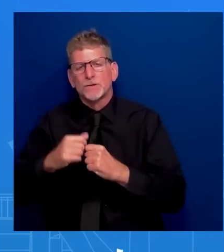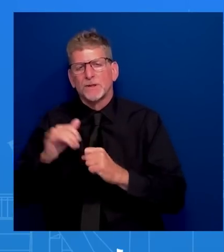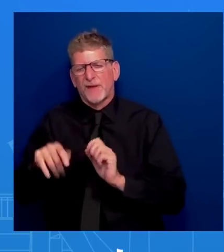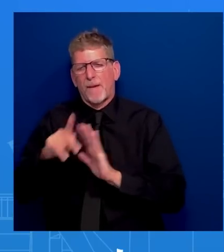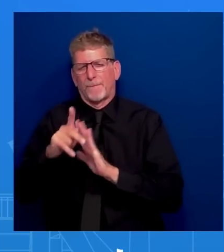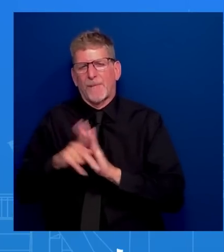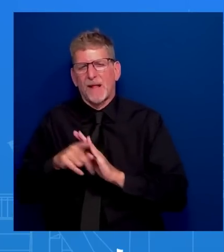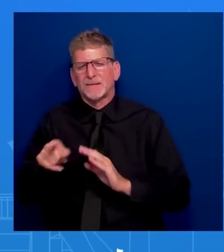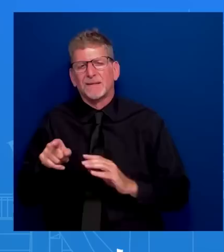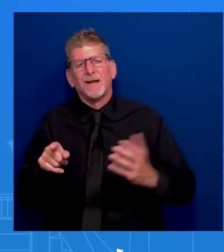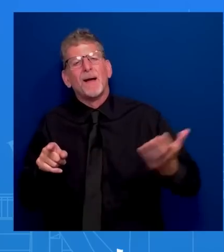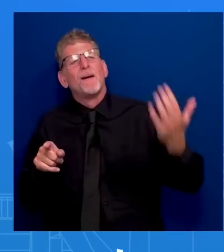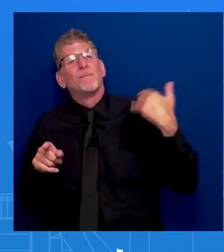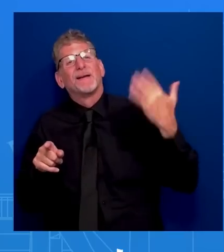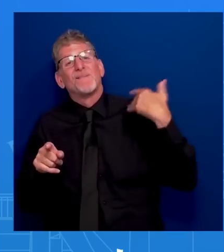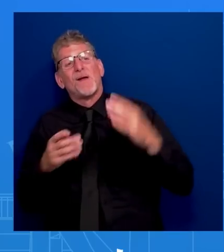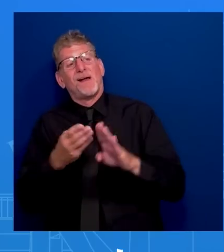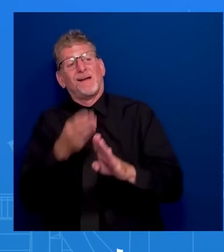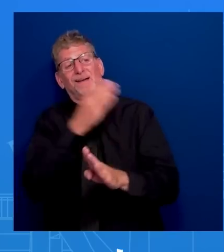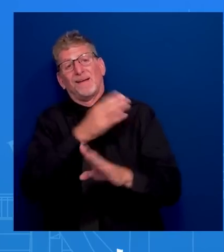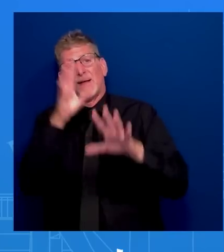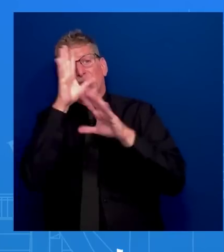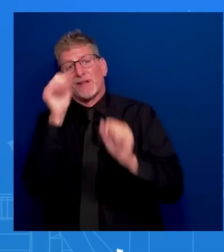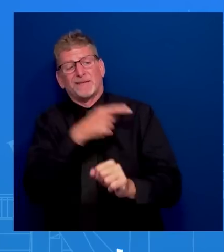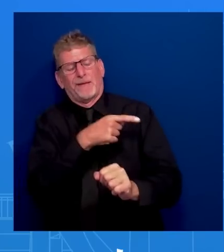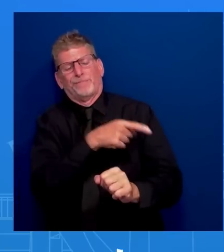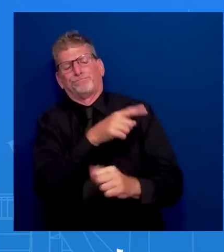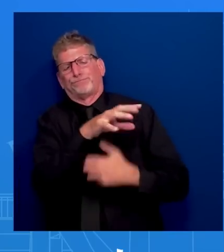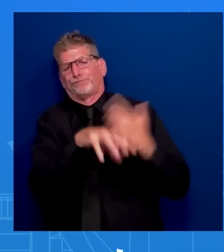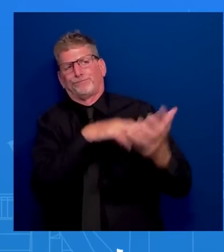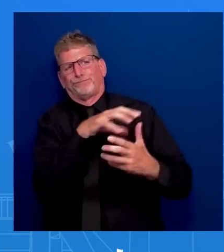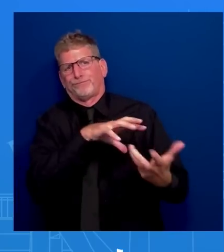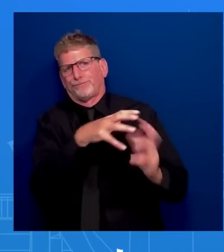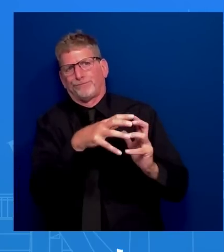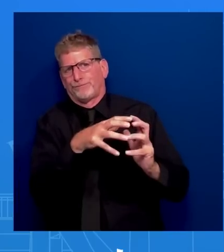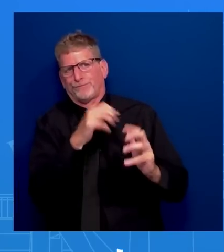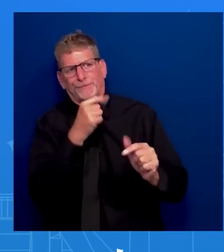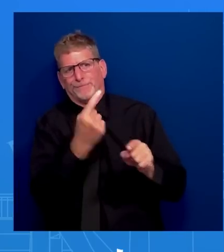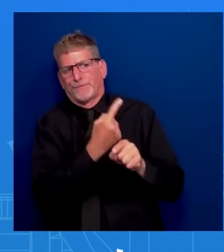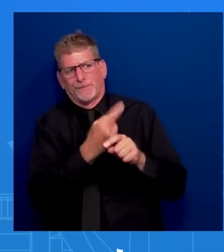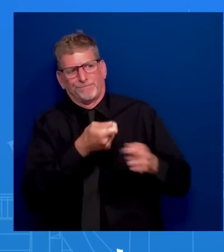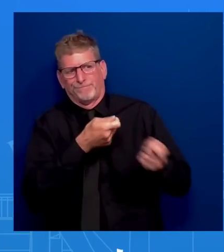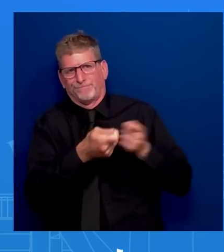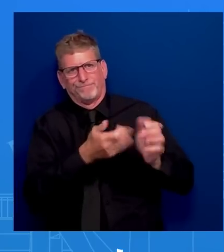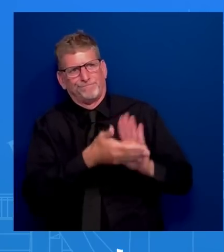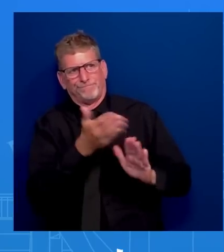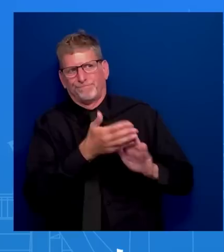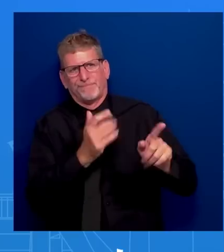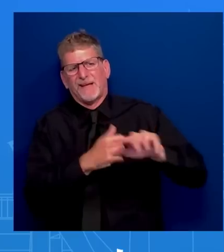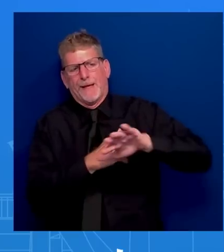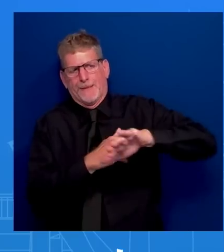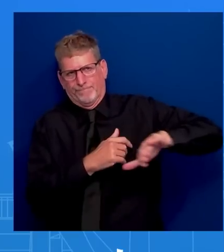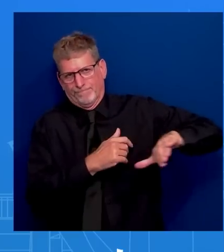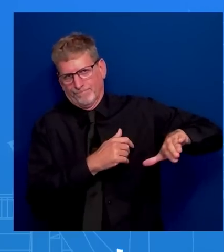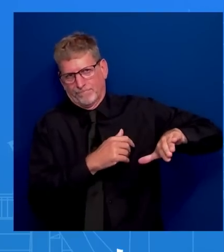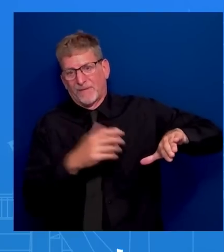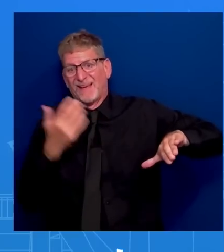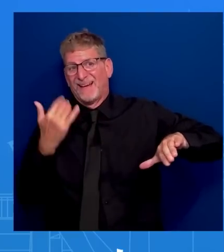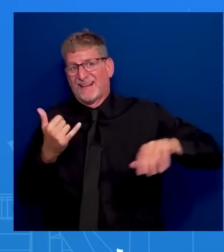Now that the lower court's order requiring us to continue the policy has been lifted -- that happened just yesterday --